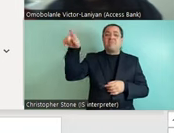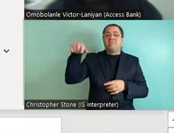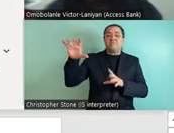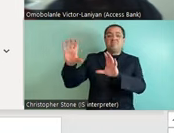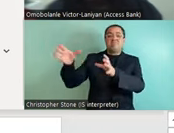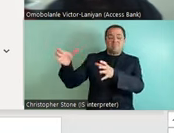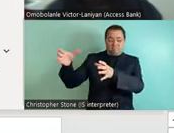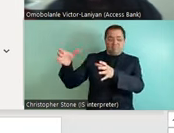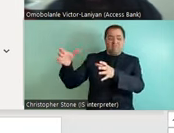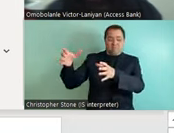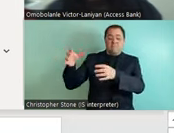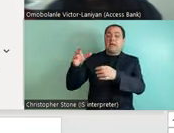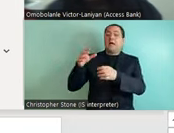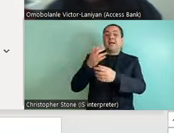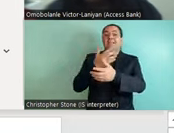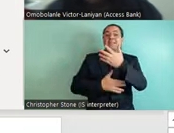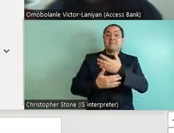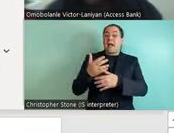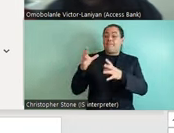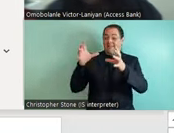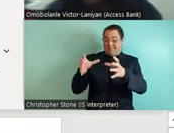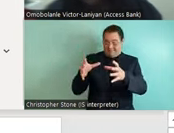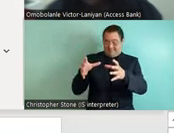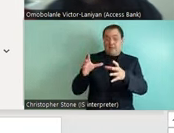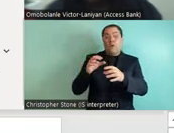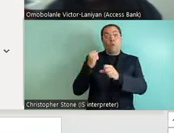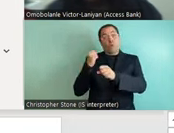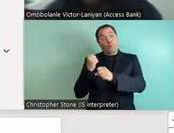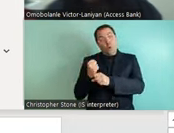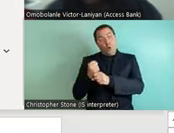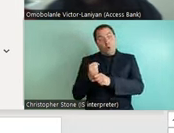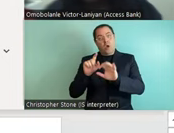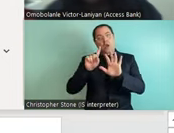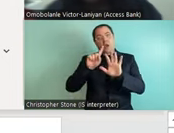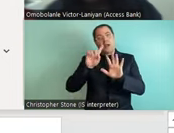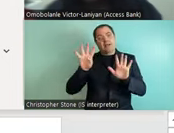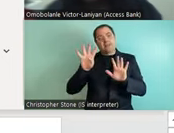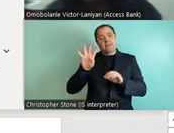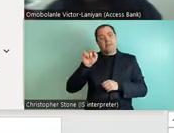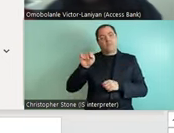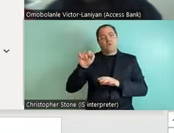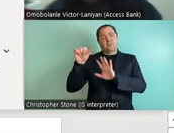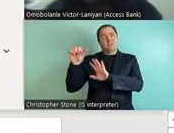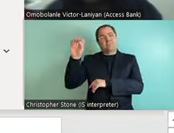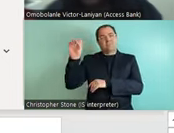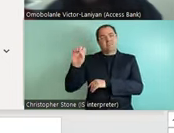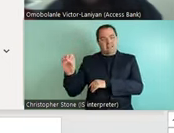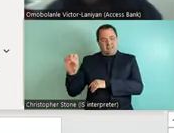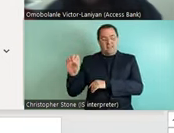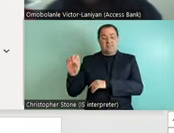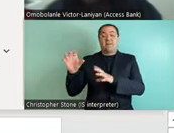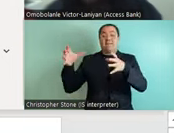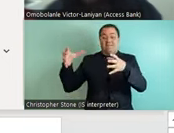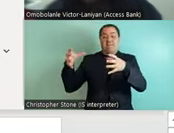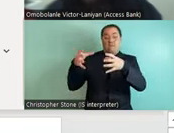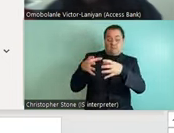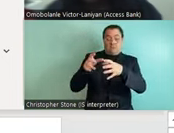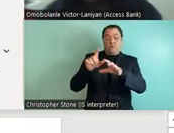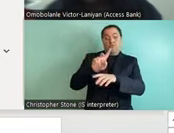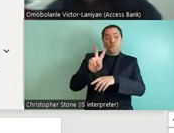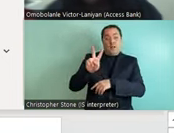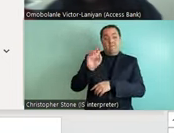and labor force participation is 19.6%. 11:46:07 Now that we have 12% that are unemployed.